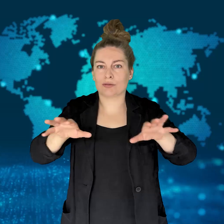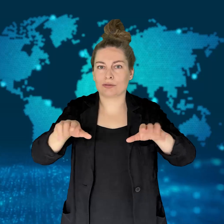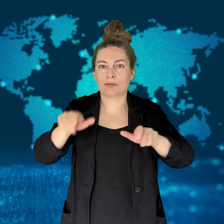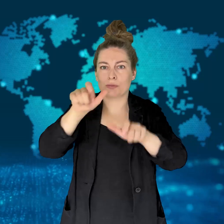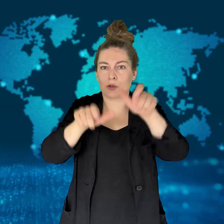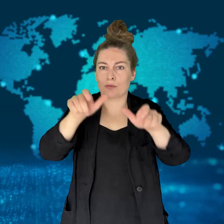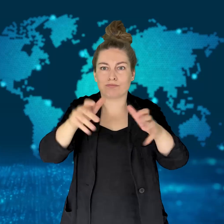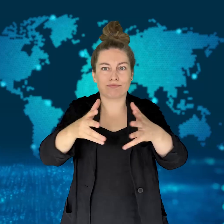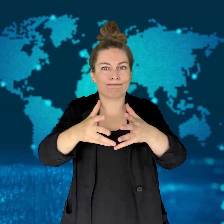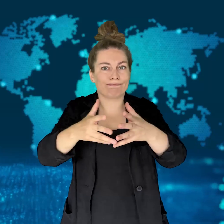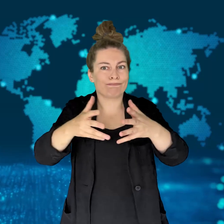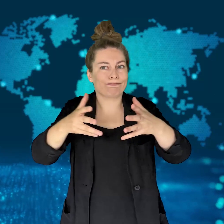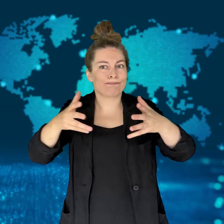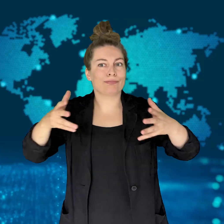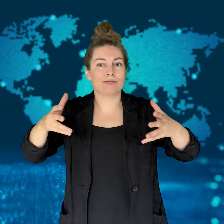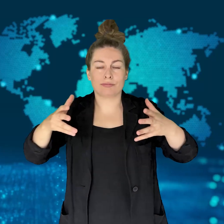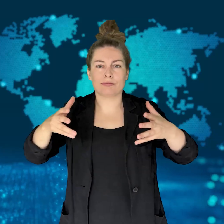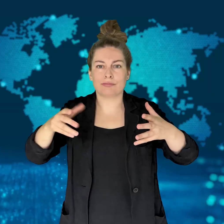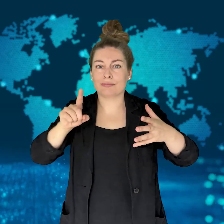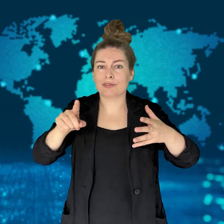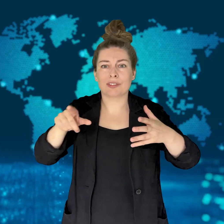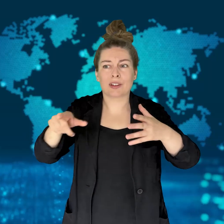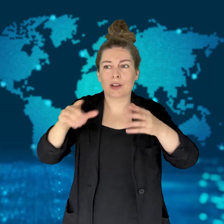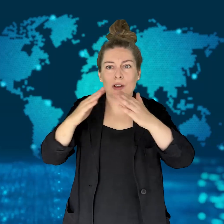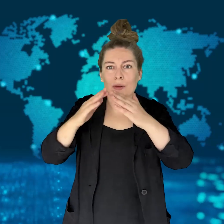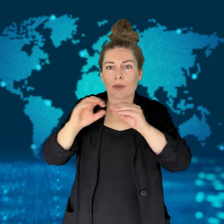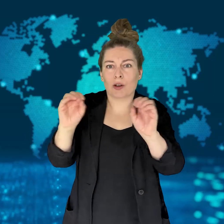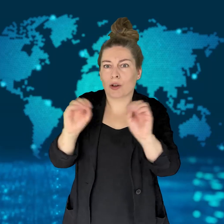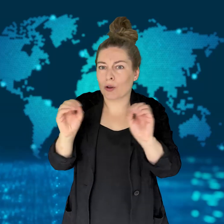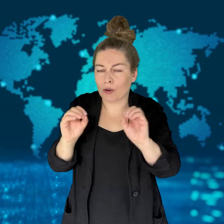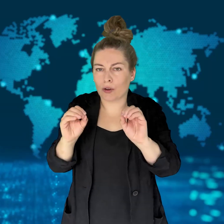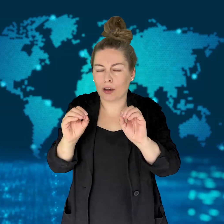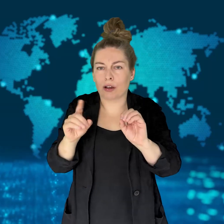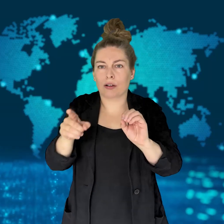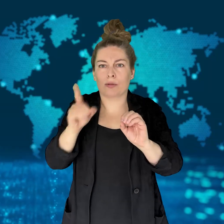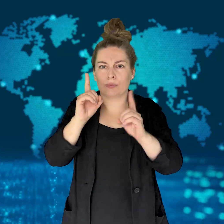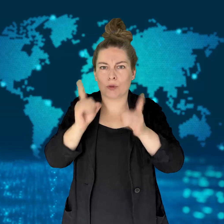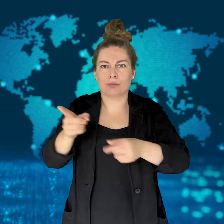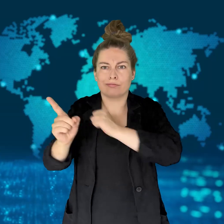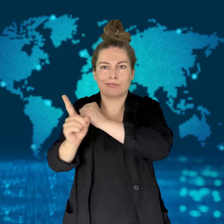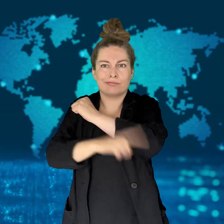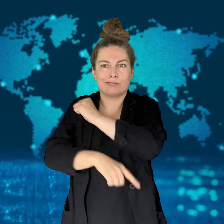Rising prices have led to a large number of people losing their homes.